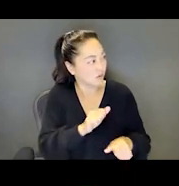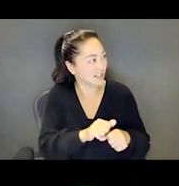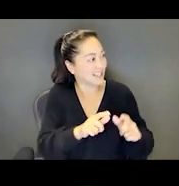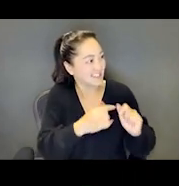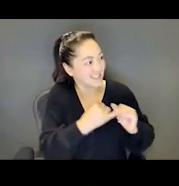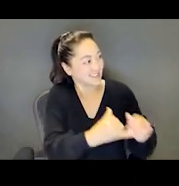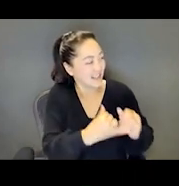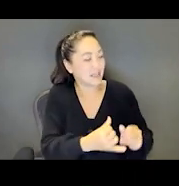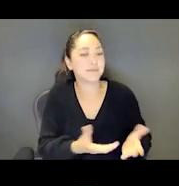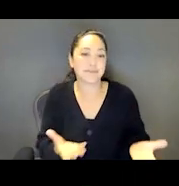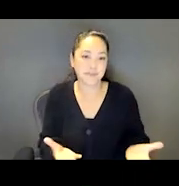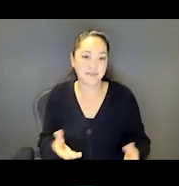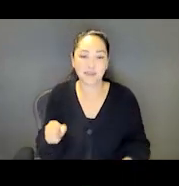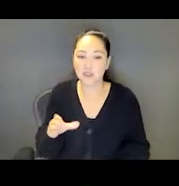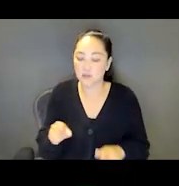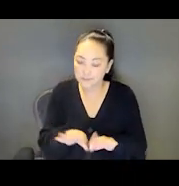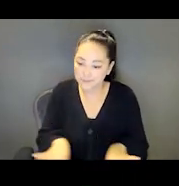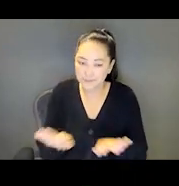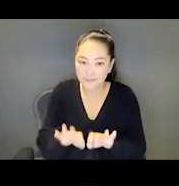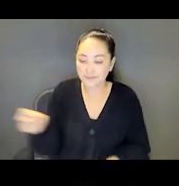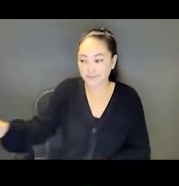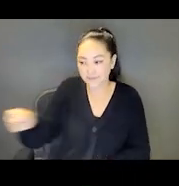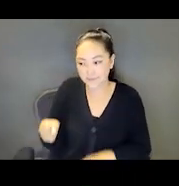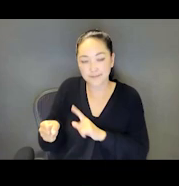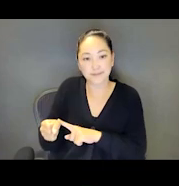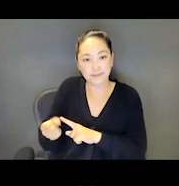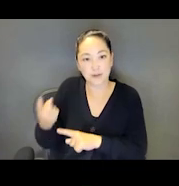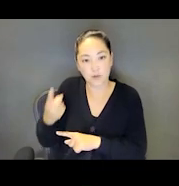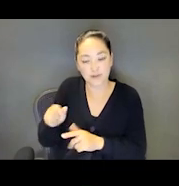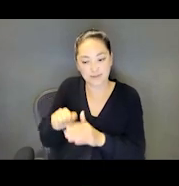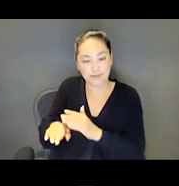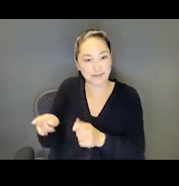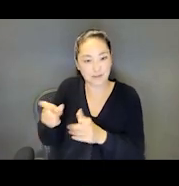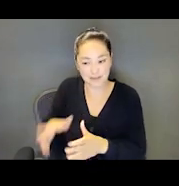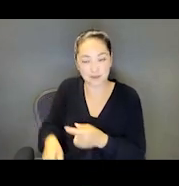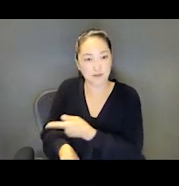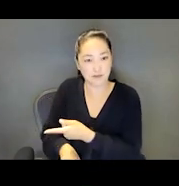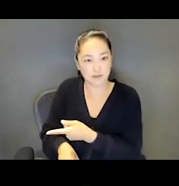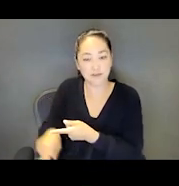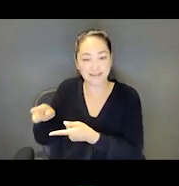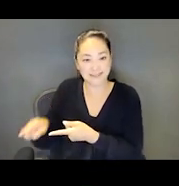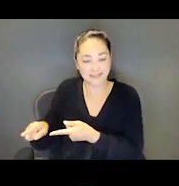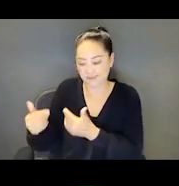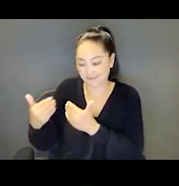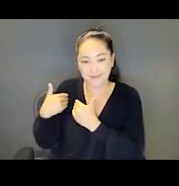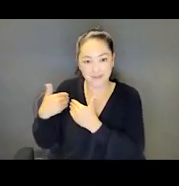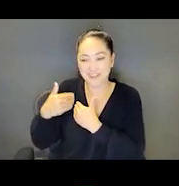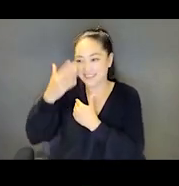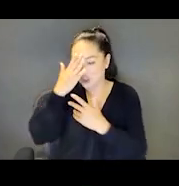So that, that is really key to making sure that One person knows everything that is going